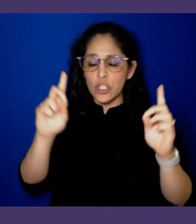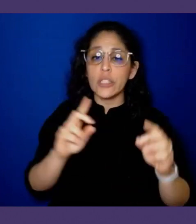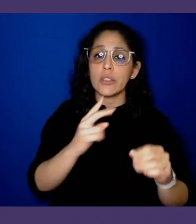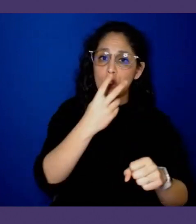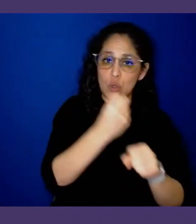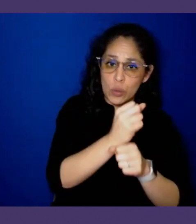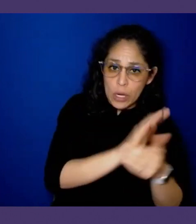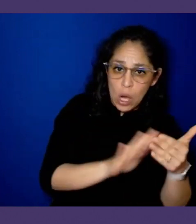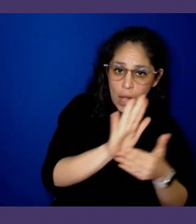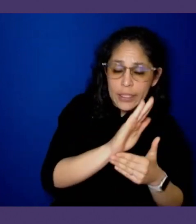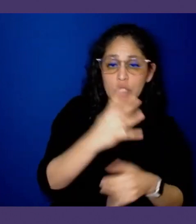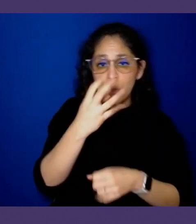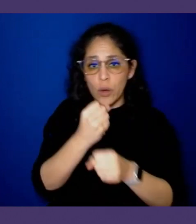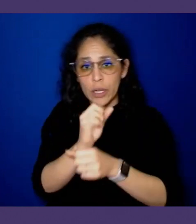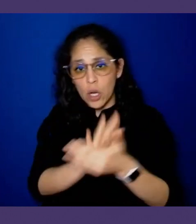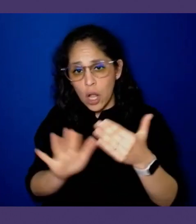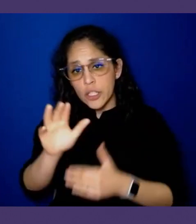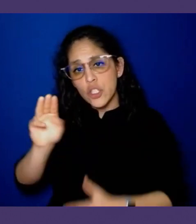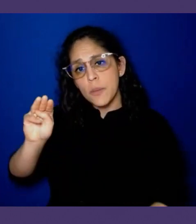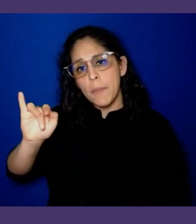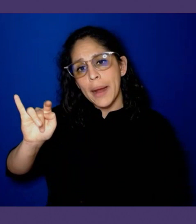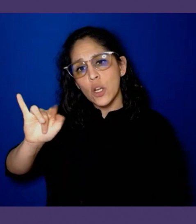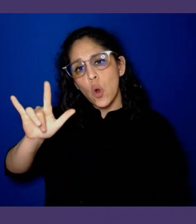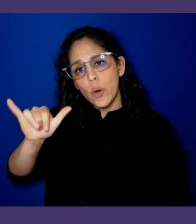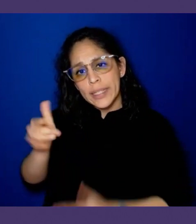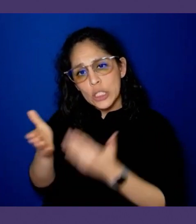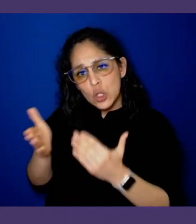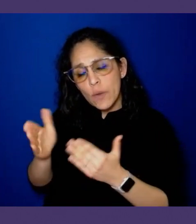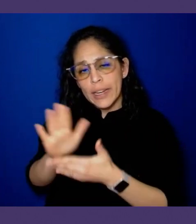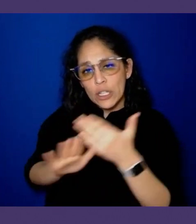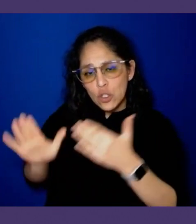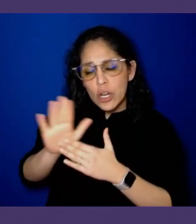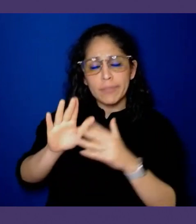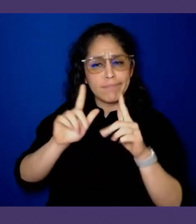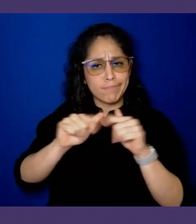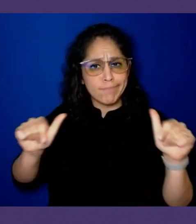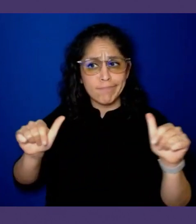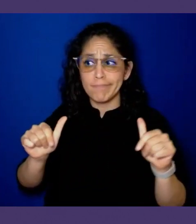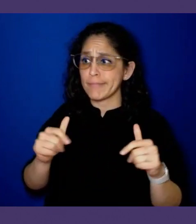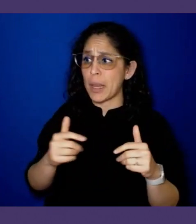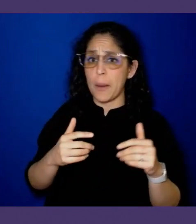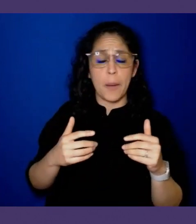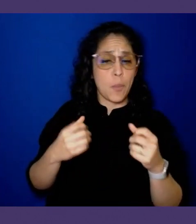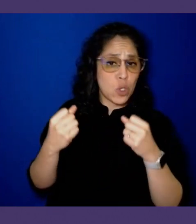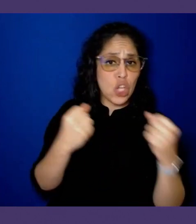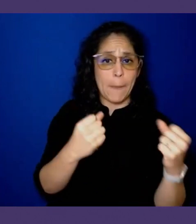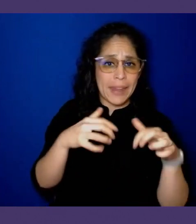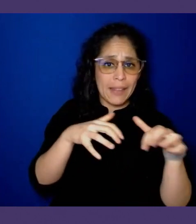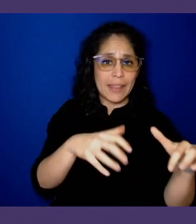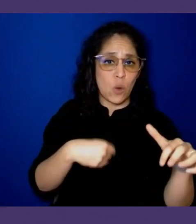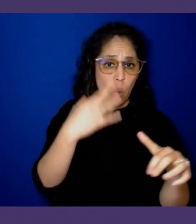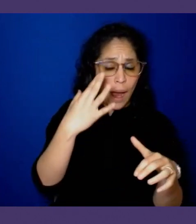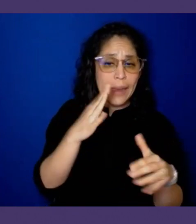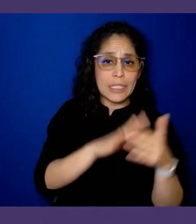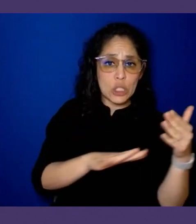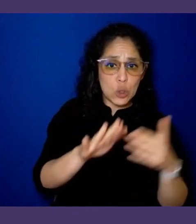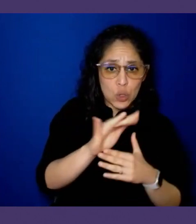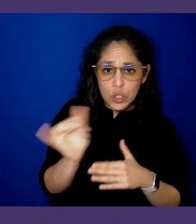minority serving institutions, etc., predominantly white institutions, making sure that we're supporting them